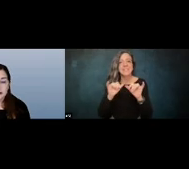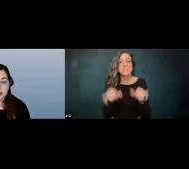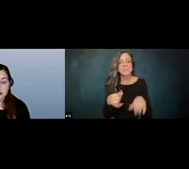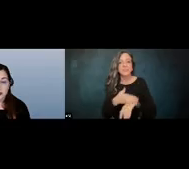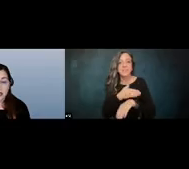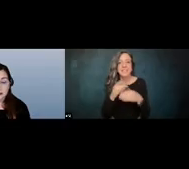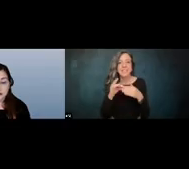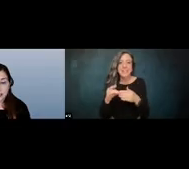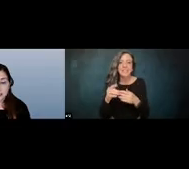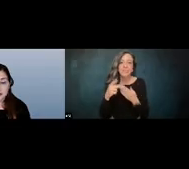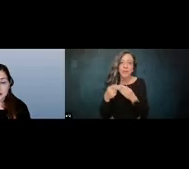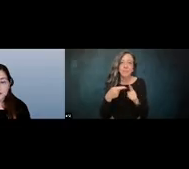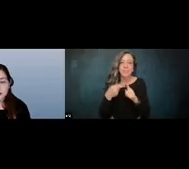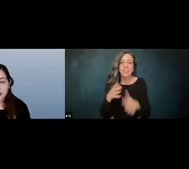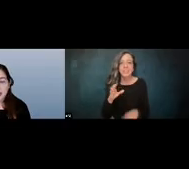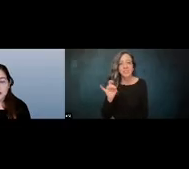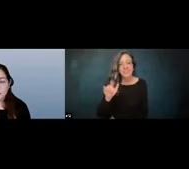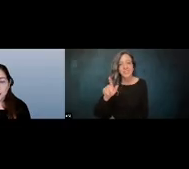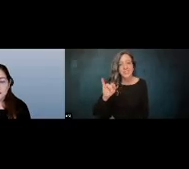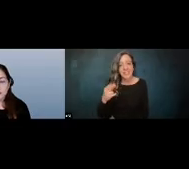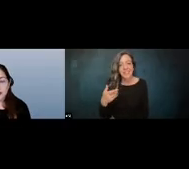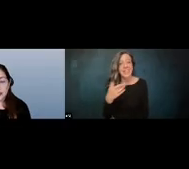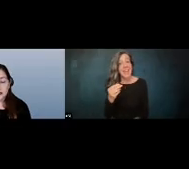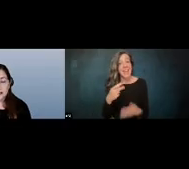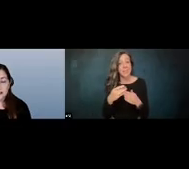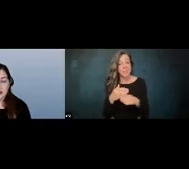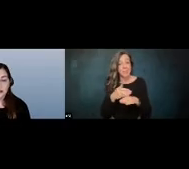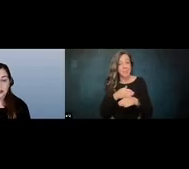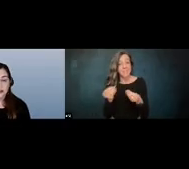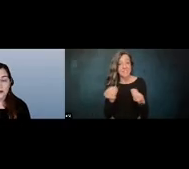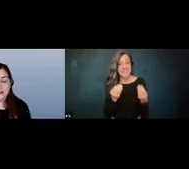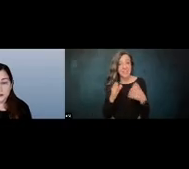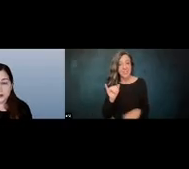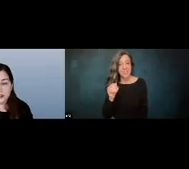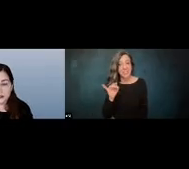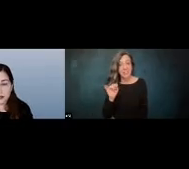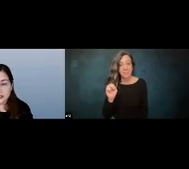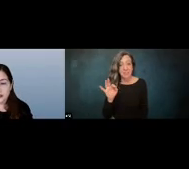facilitator Jasmine Vance and support for families of children with disabilities